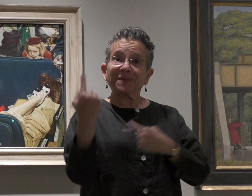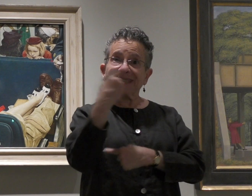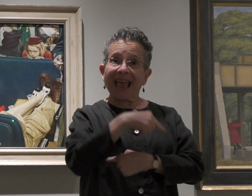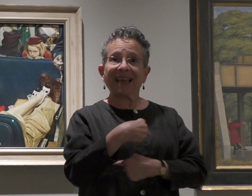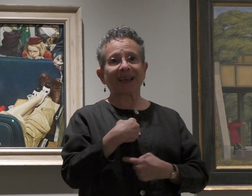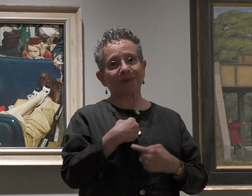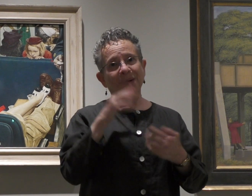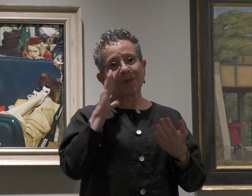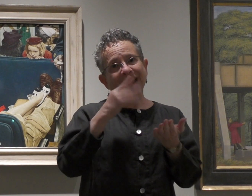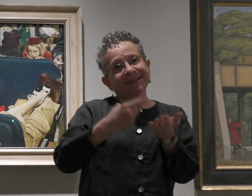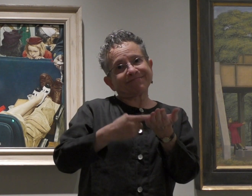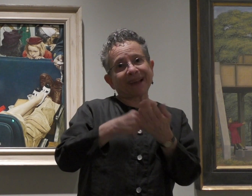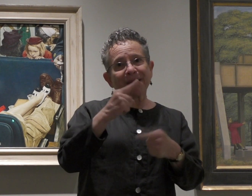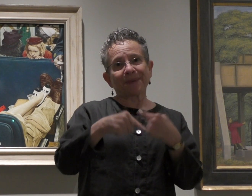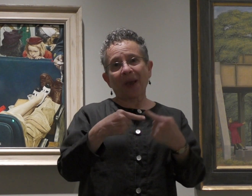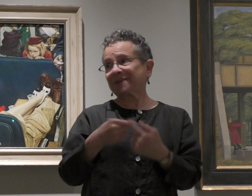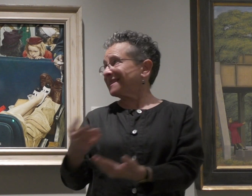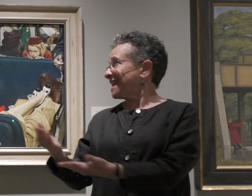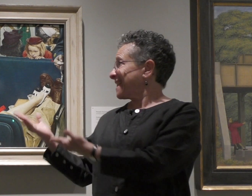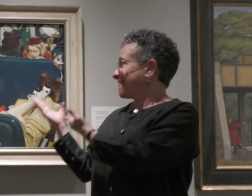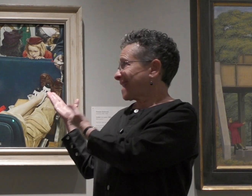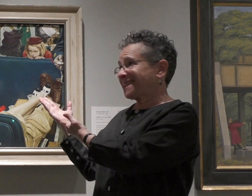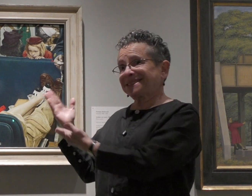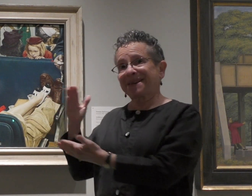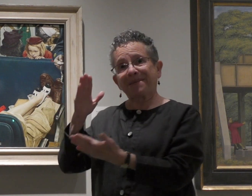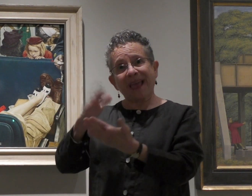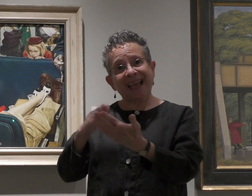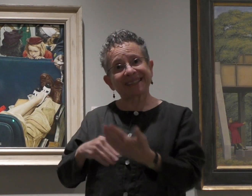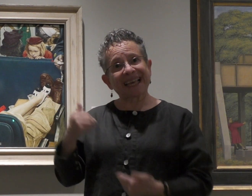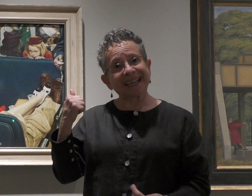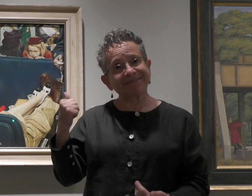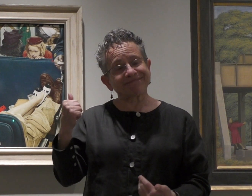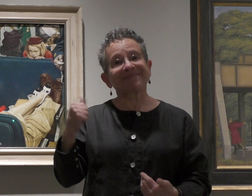Today, I will be talking about this painting.